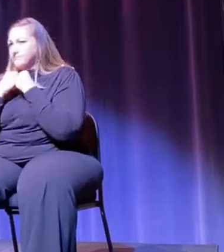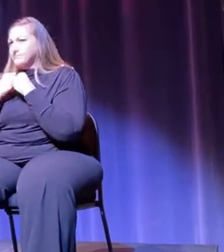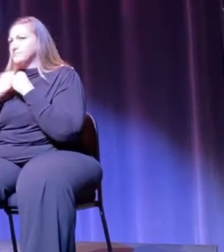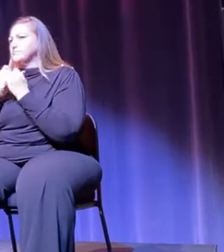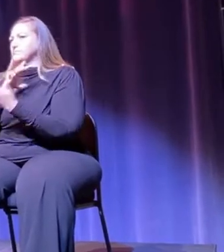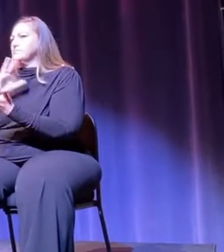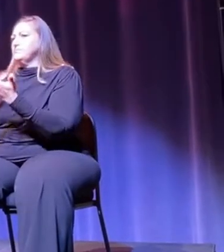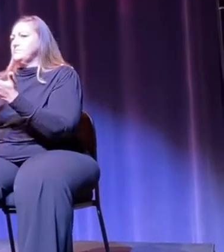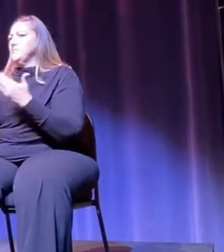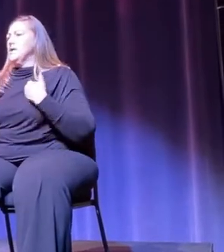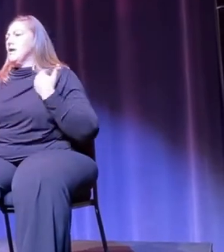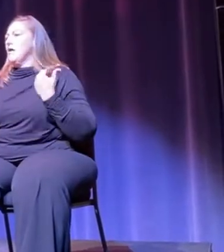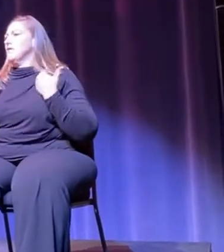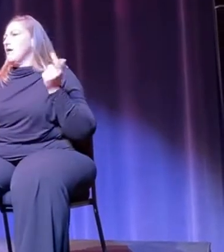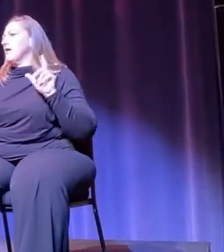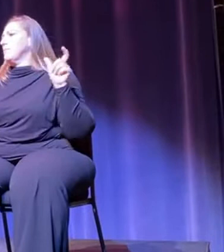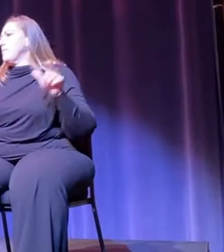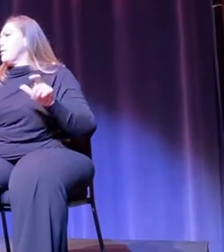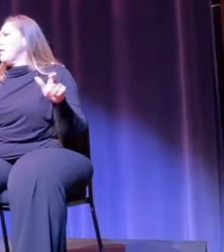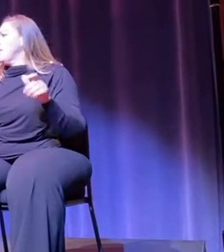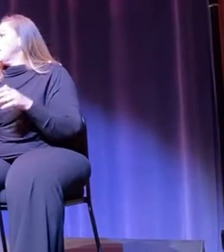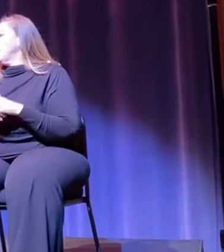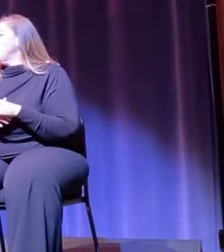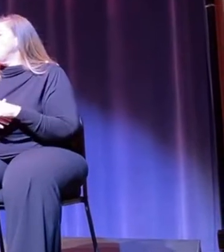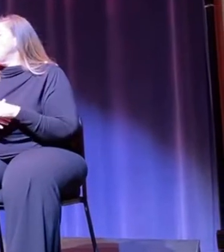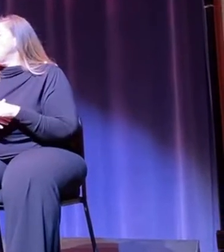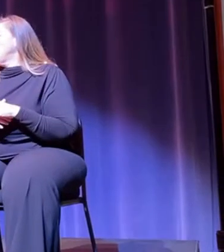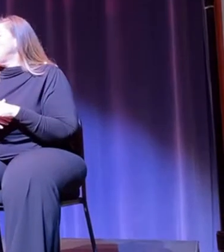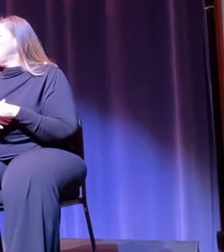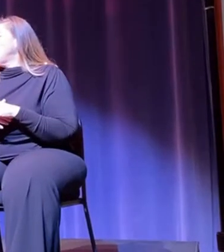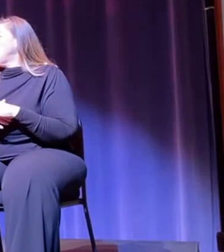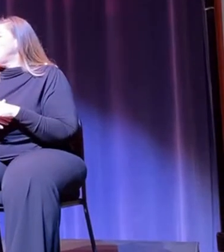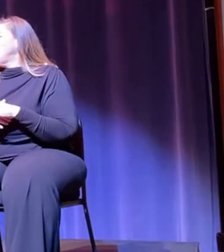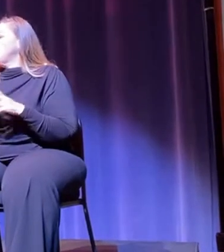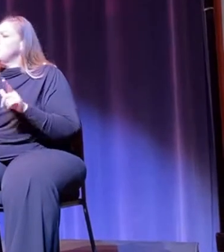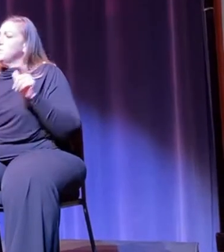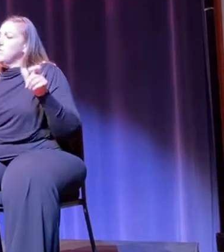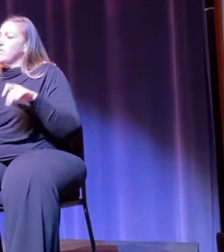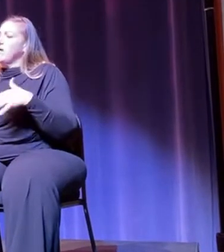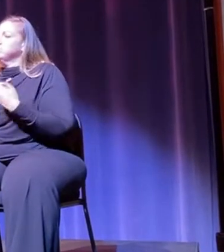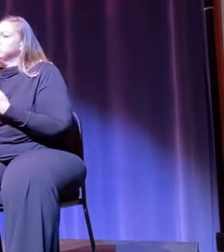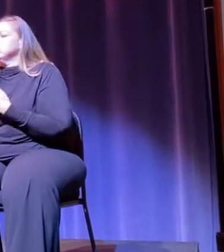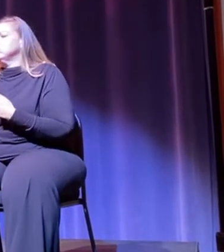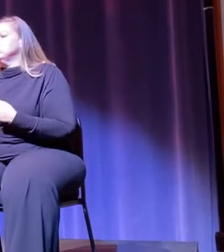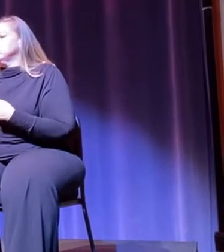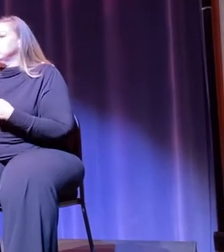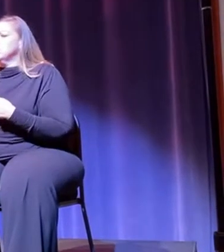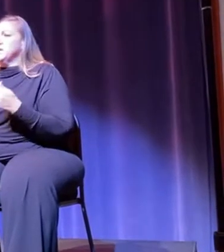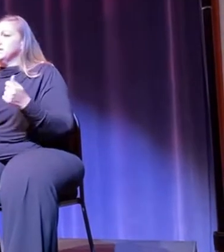especially our young people who often may not have interest in this because it wasn't cultivated.